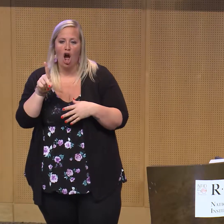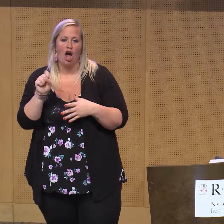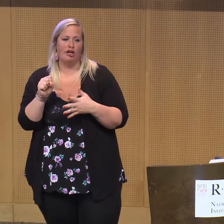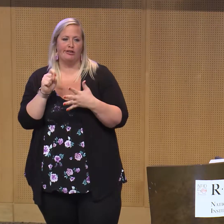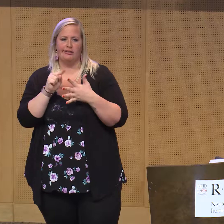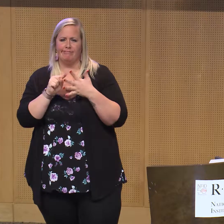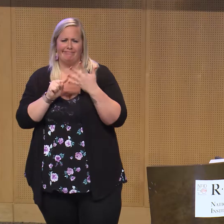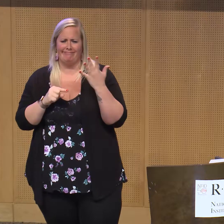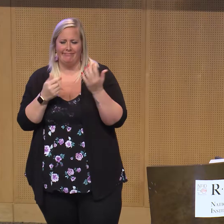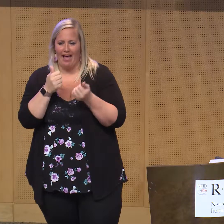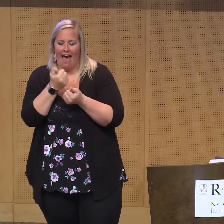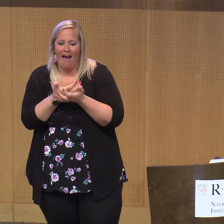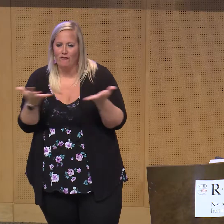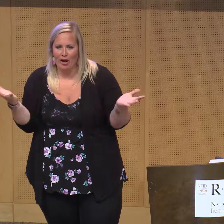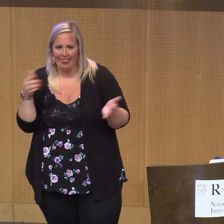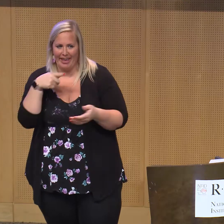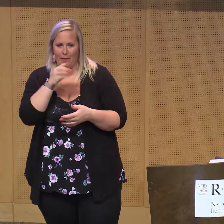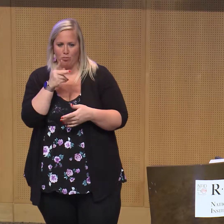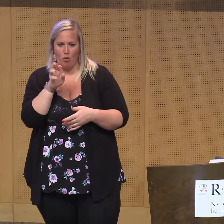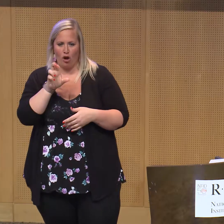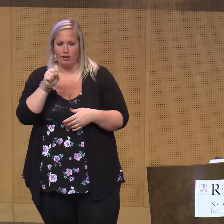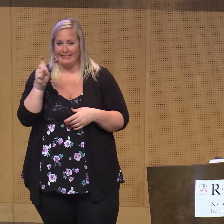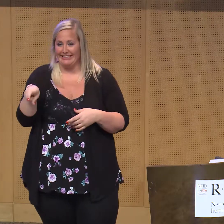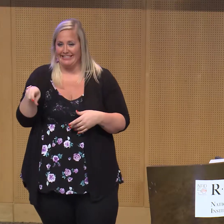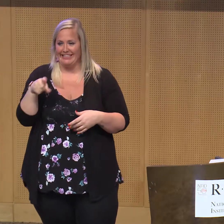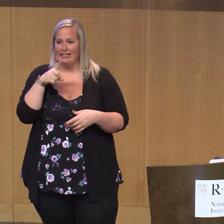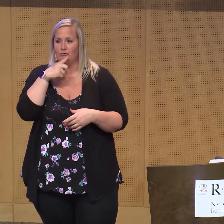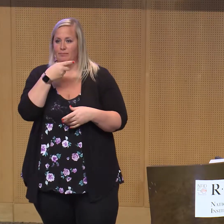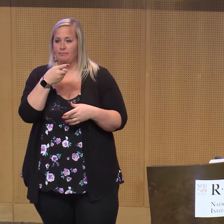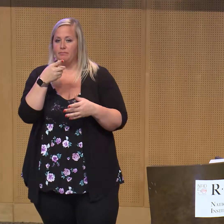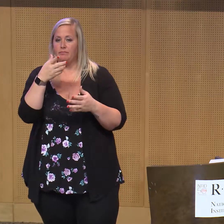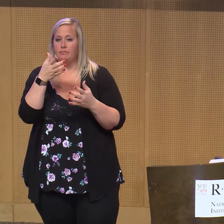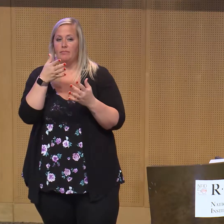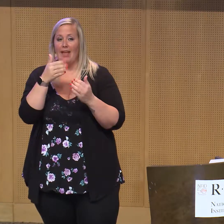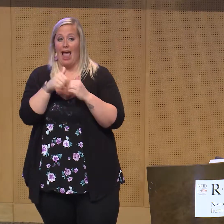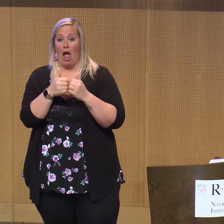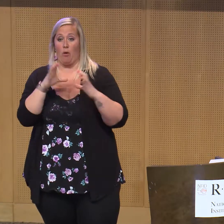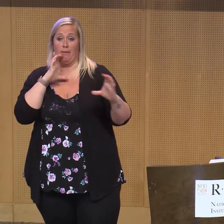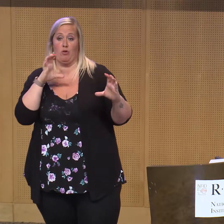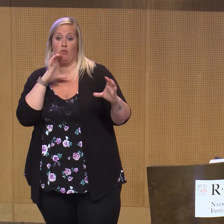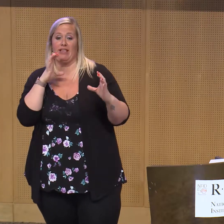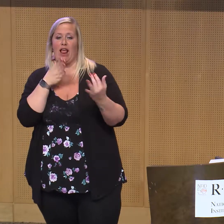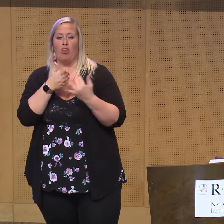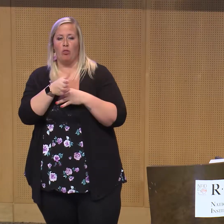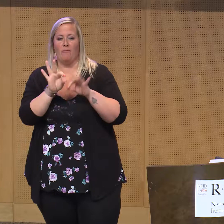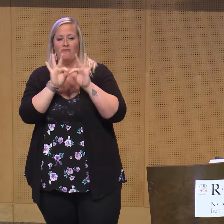postcards, all sorts of graphic design work. Whatever the brokers needed, I created it,